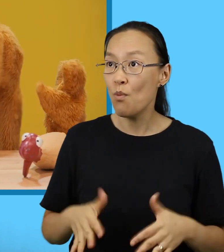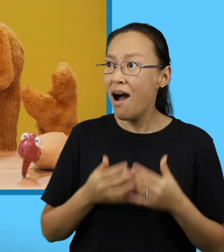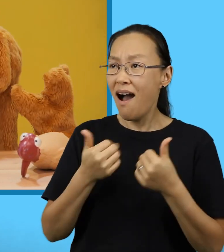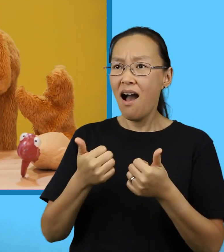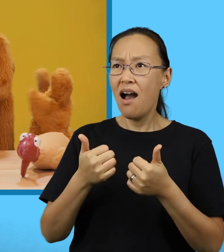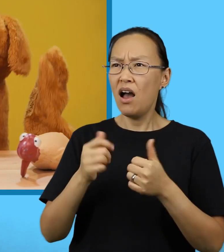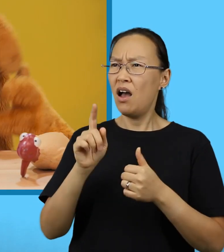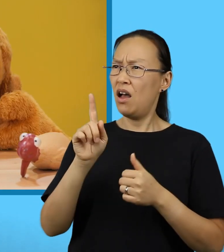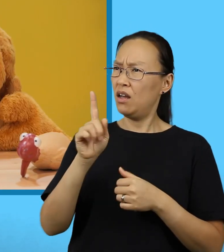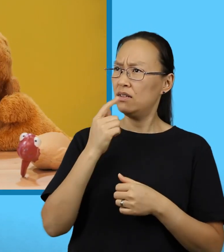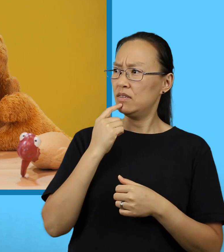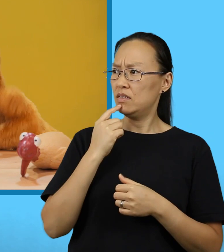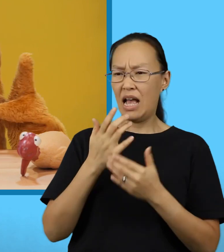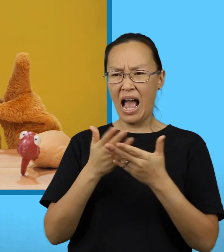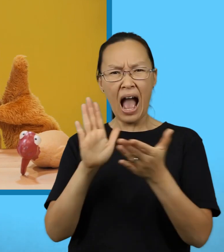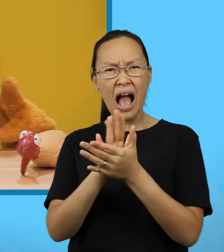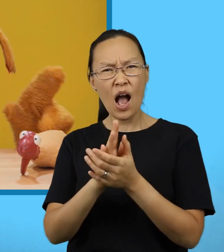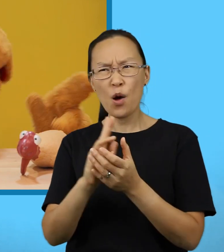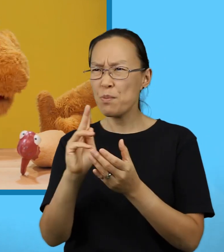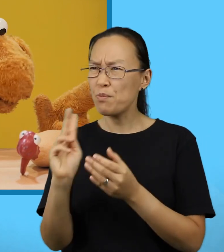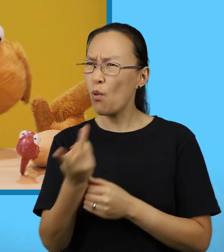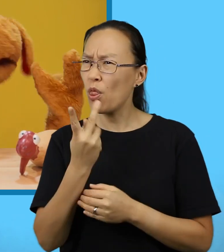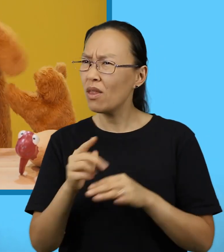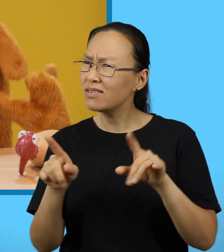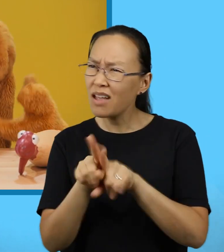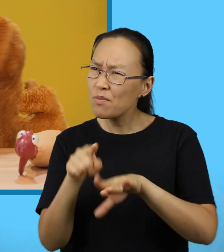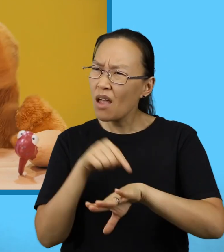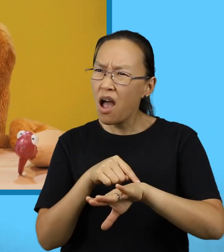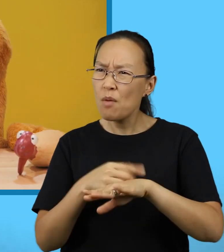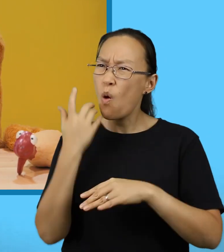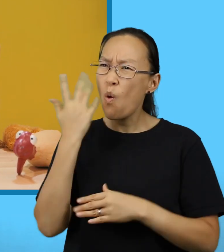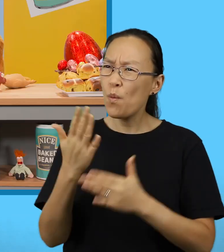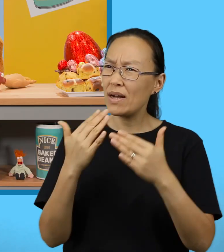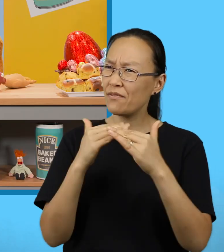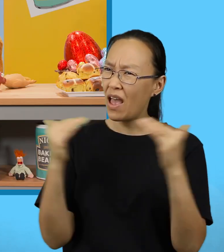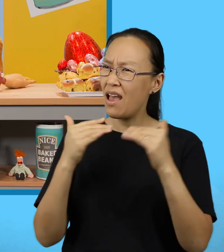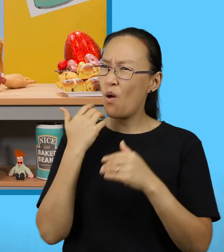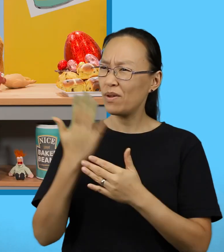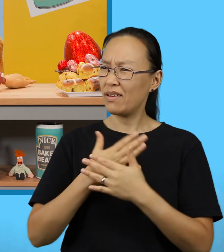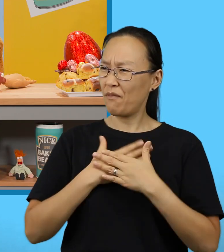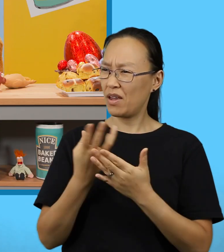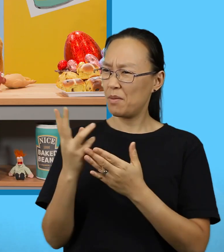How could God be all-fair and all-loving at the same time? Well, that's where Easter comes in.